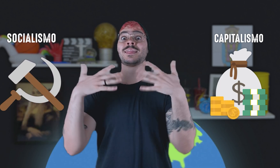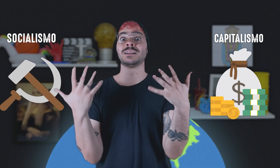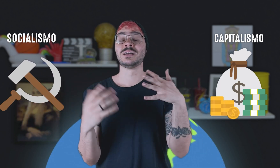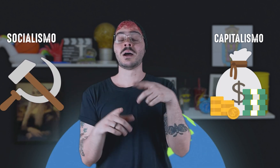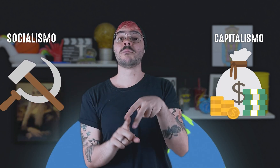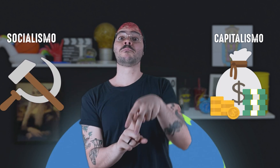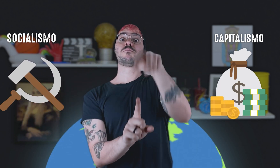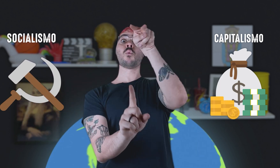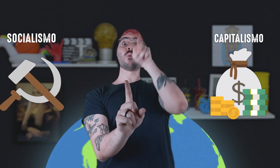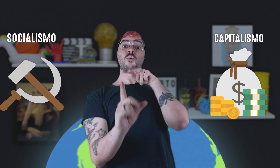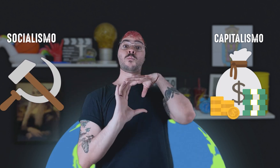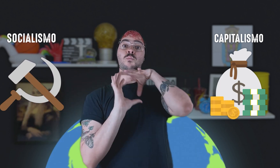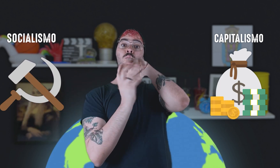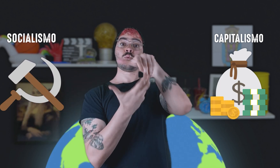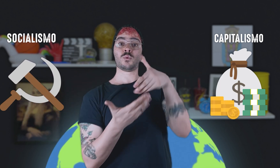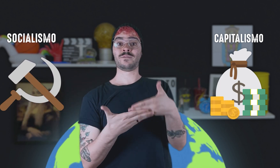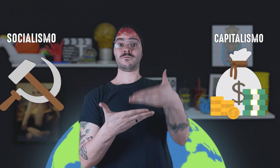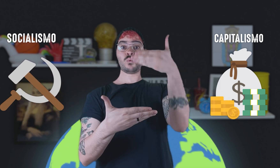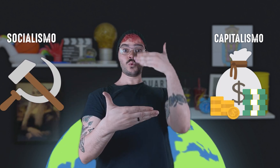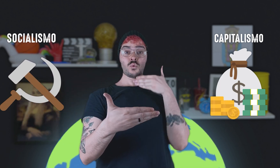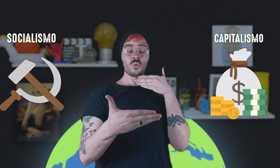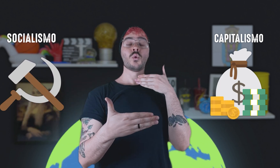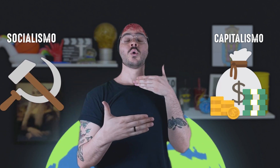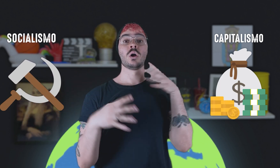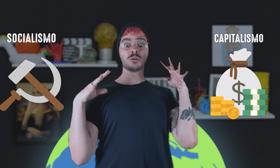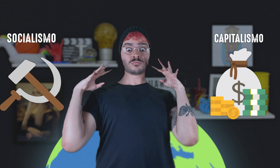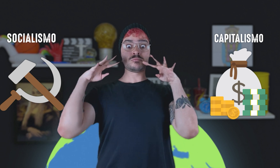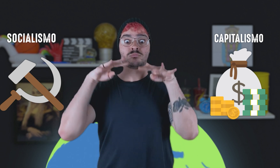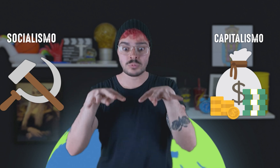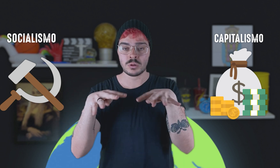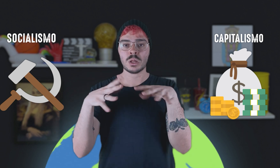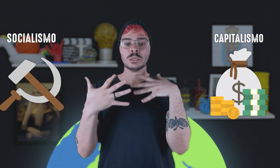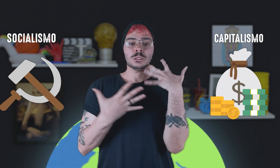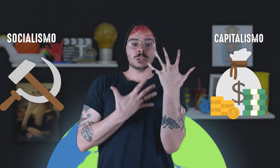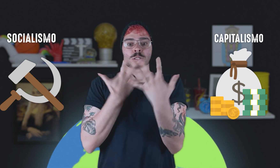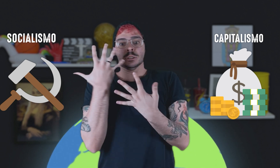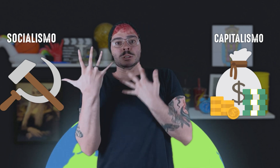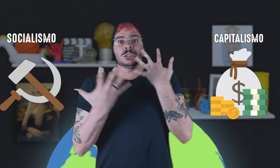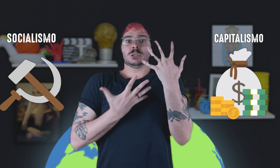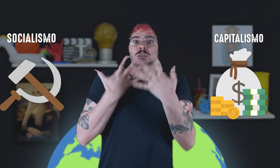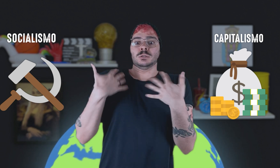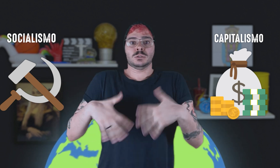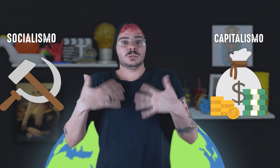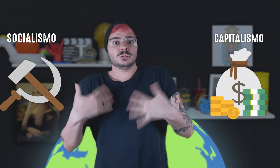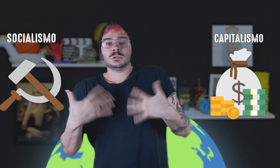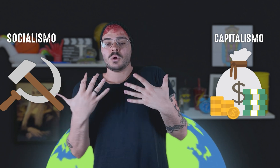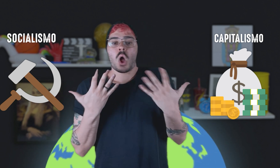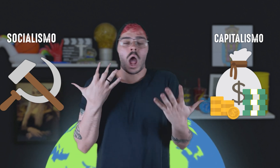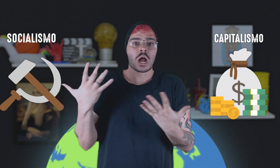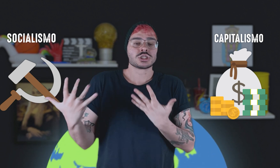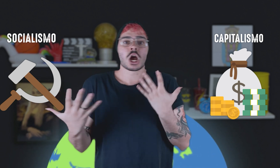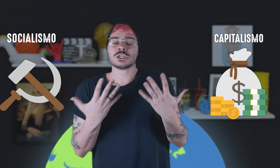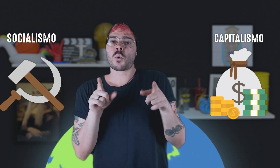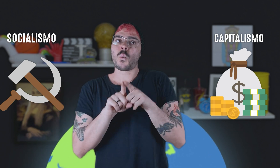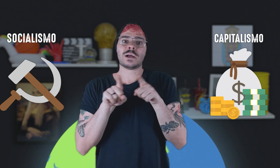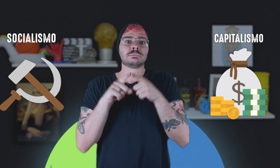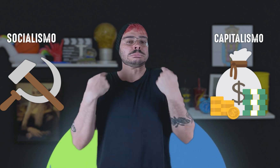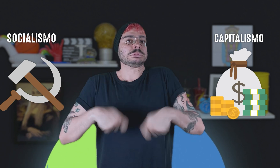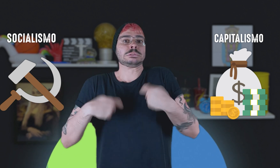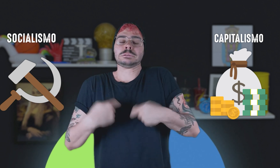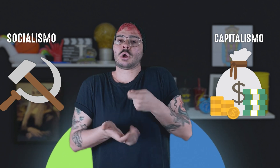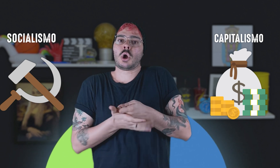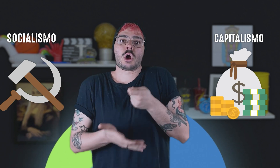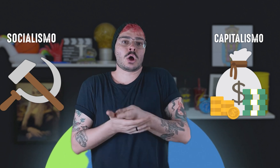The rest of the countries were obliged